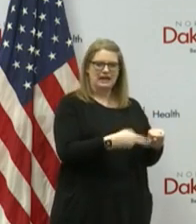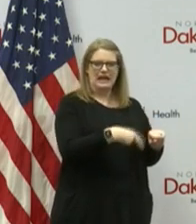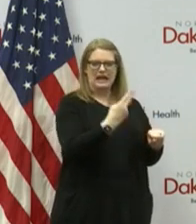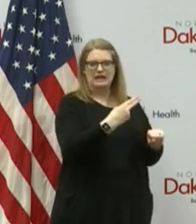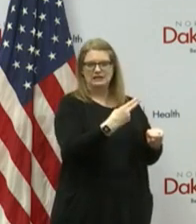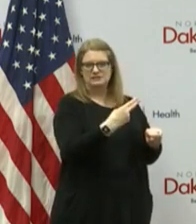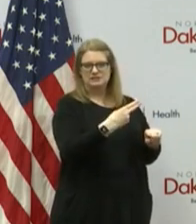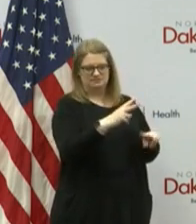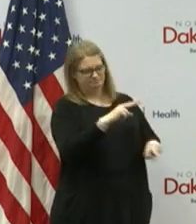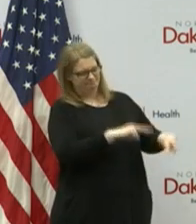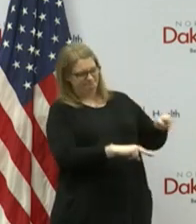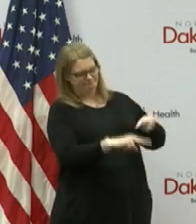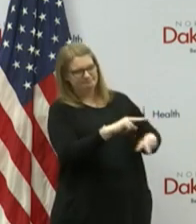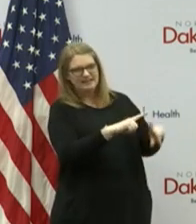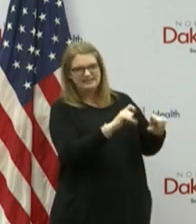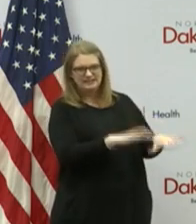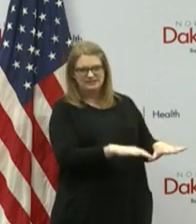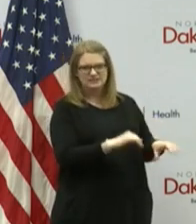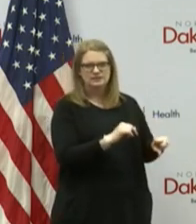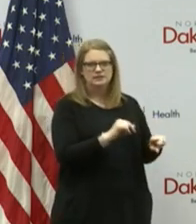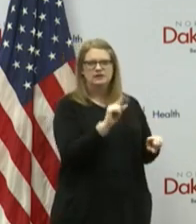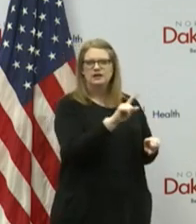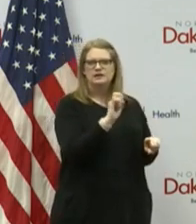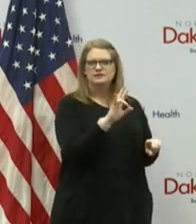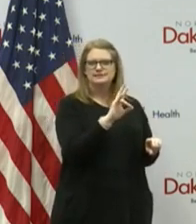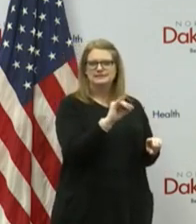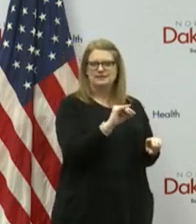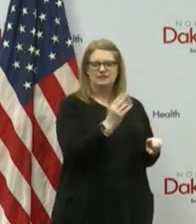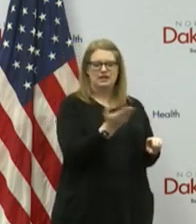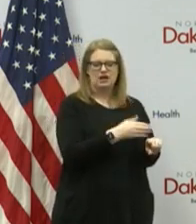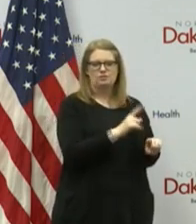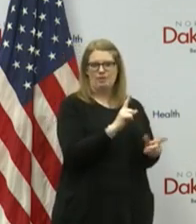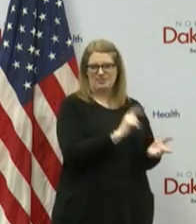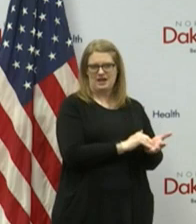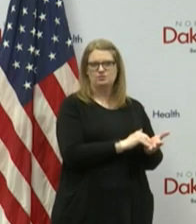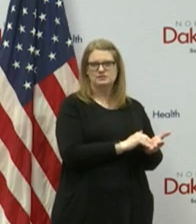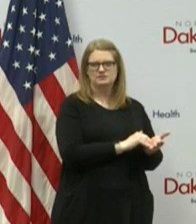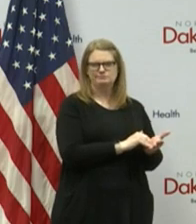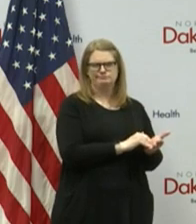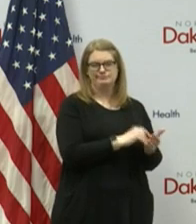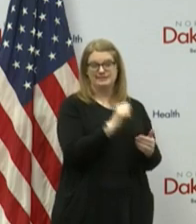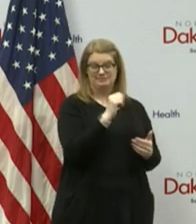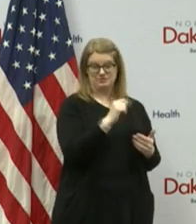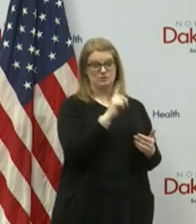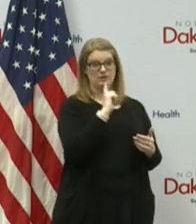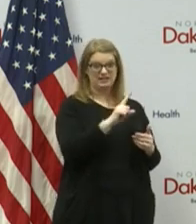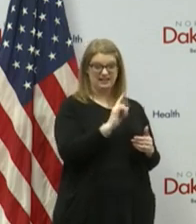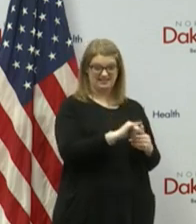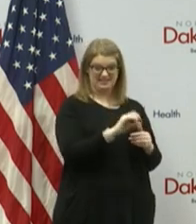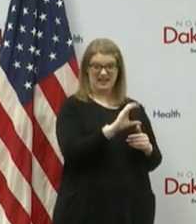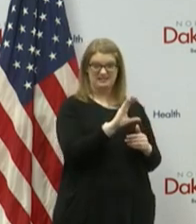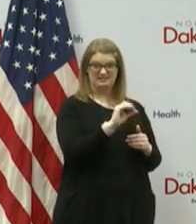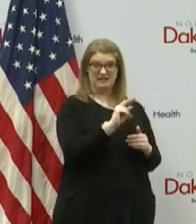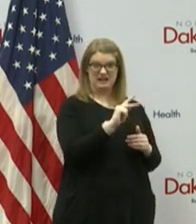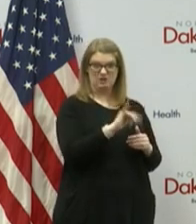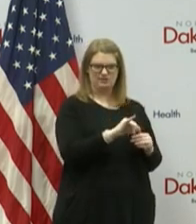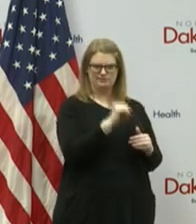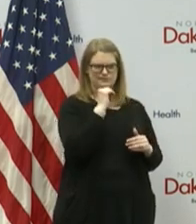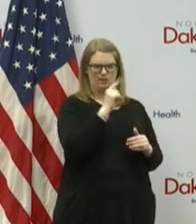YOU CAN SEE THAT WHERE WE DID SOME OF THESE VERY EARLY ON IN THE LOWEST POPULATED COUNTIES, SLOPE COUNTY IN THE DARK GREEN IN THE FAR SOUTHWEST PORTION. THAT IS THE HIGHEST WE HAVE